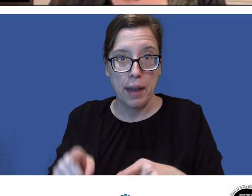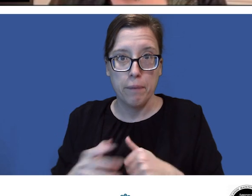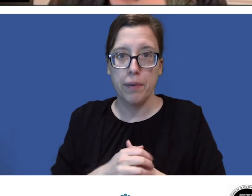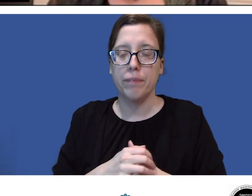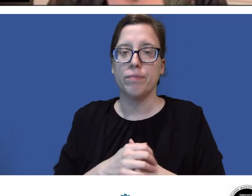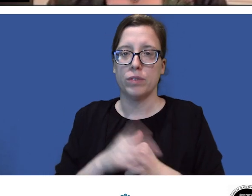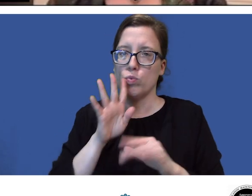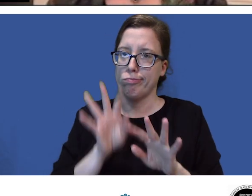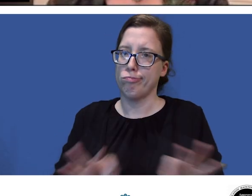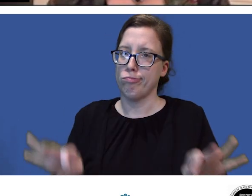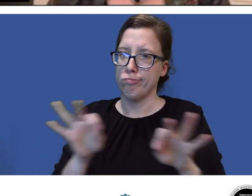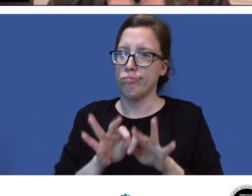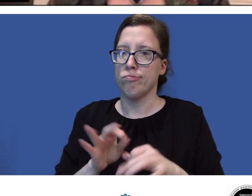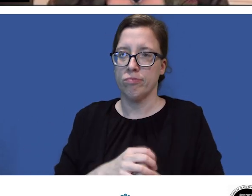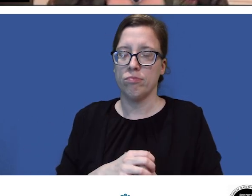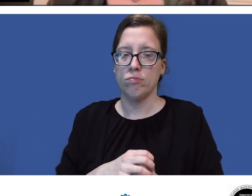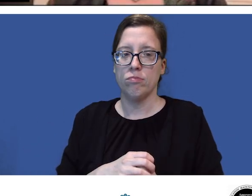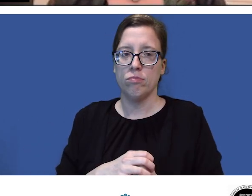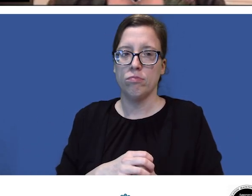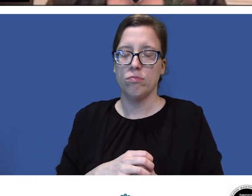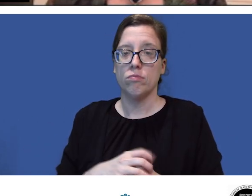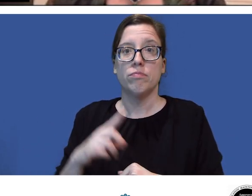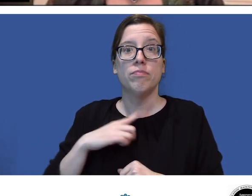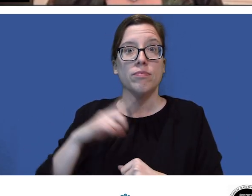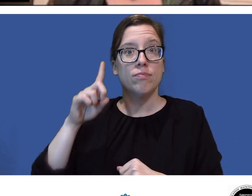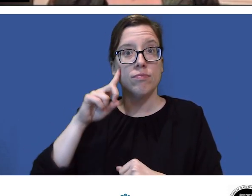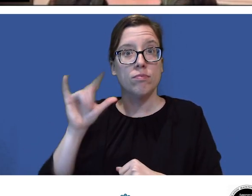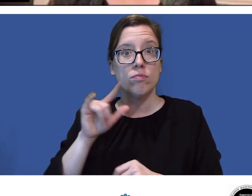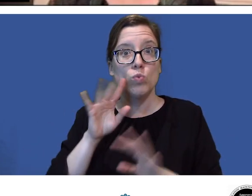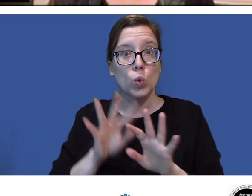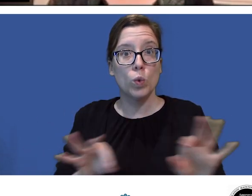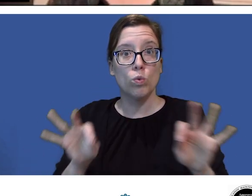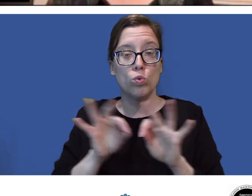about to happen. Very important.